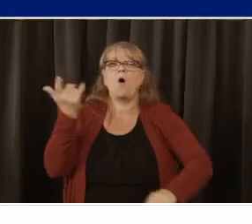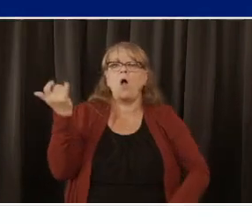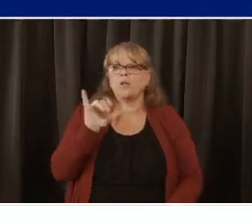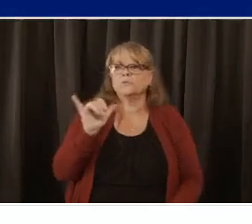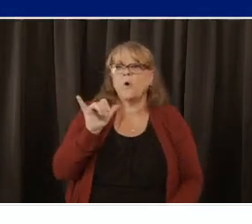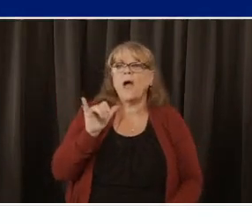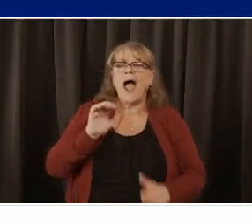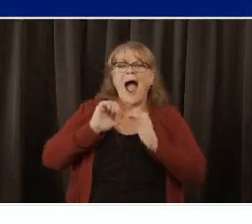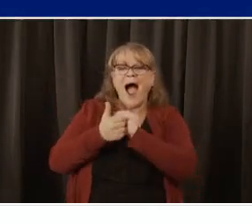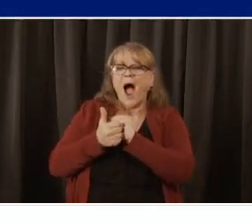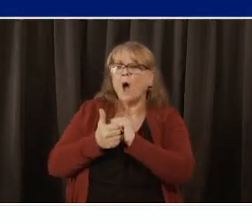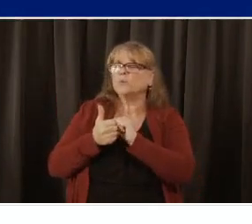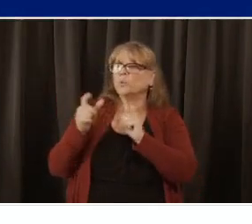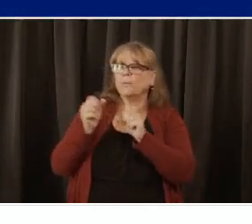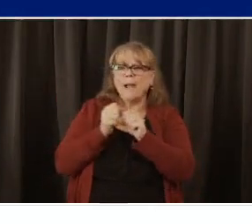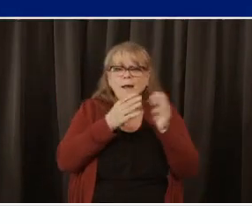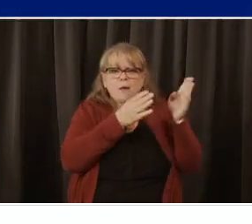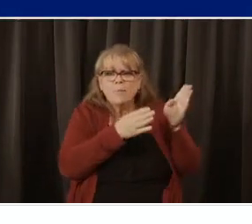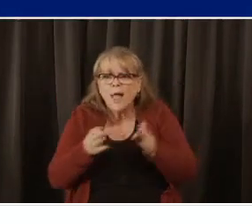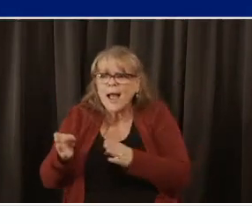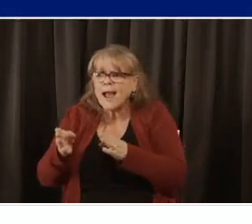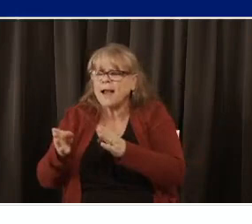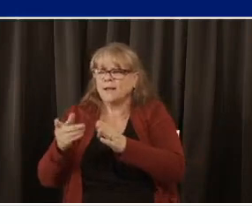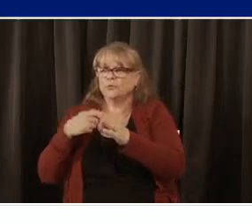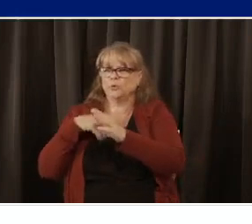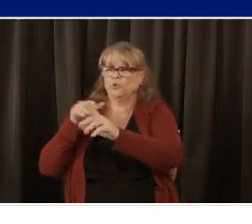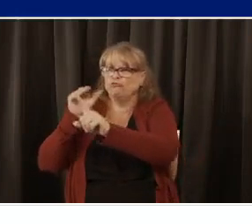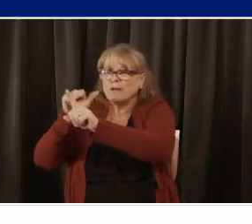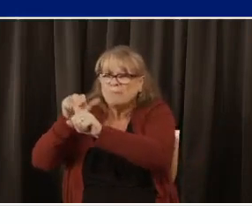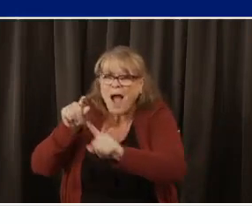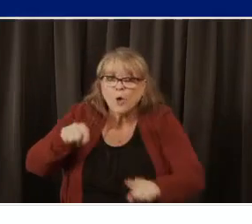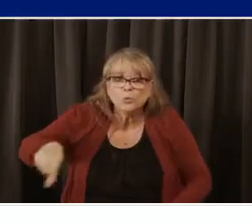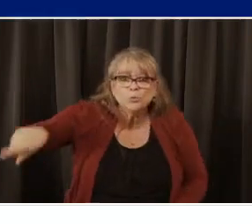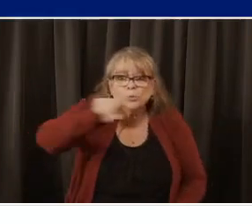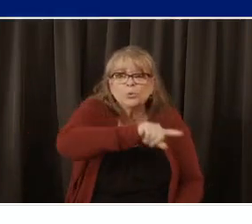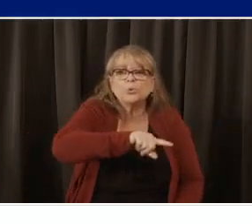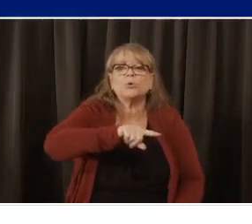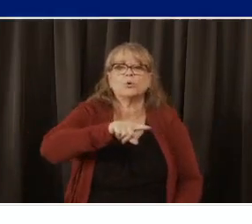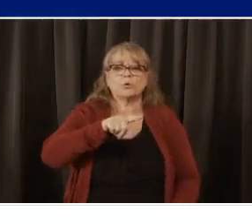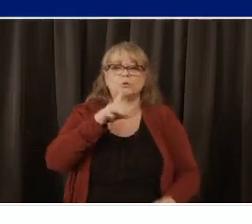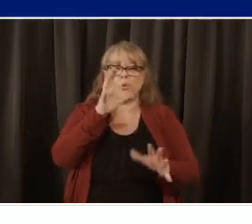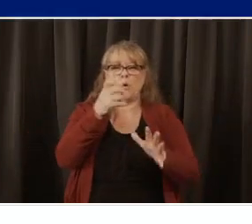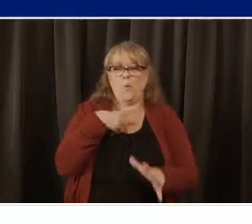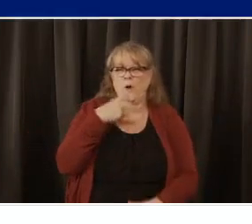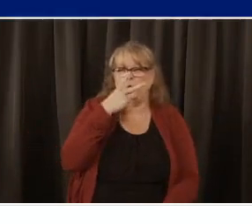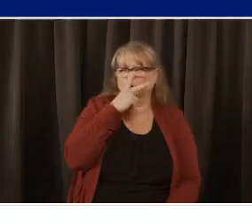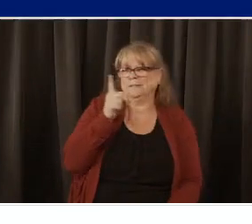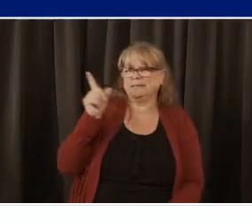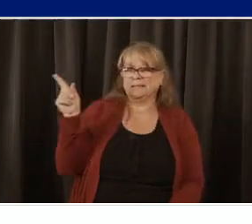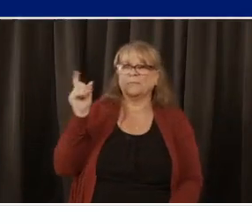probably things that you've never heard of and I've never heard it wherever people are getting their media they're going to see this. Let's go ahead and play the video.